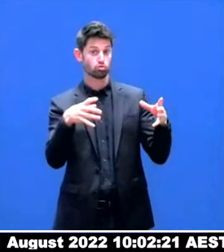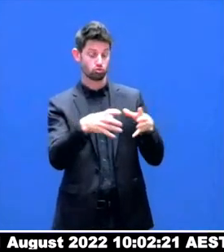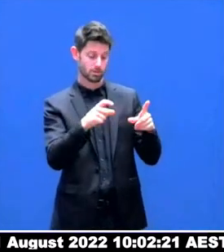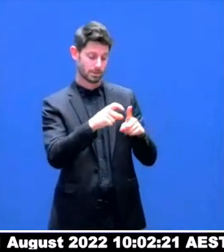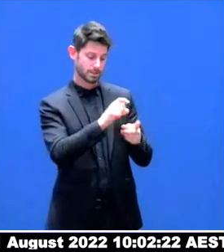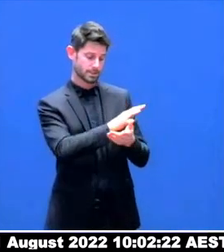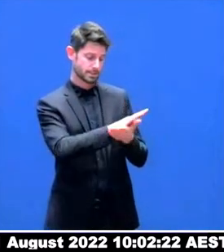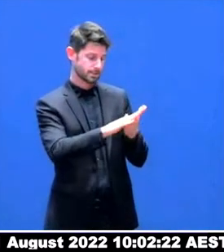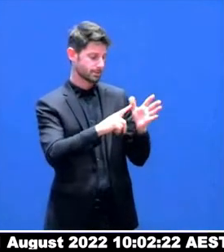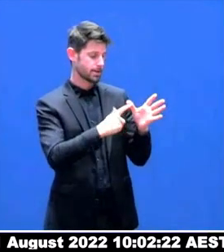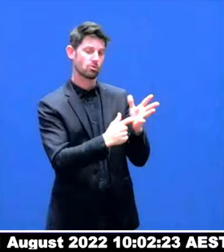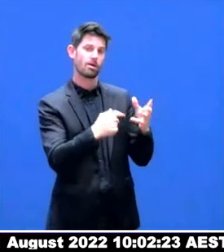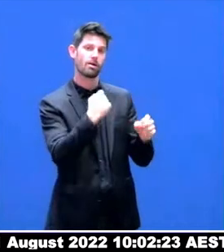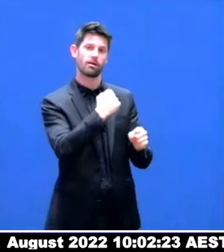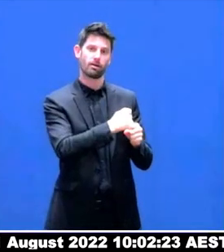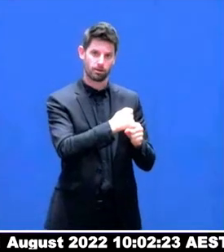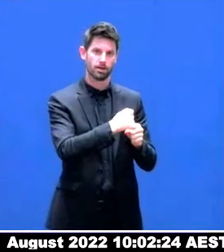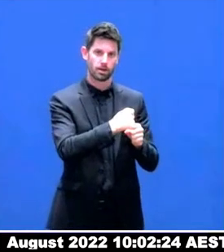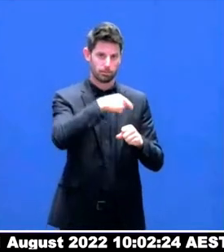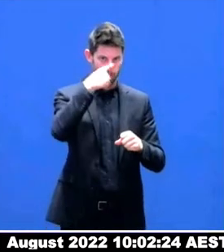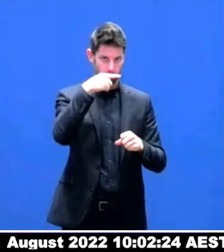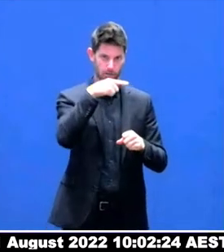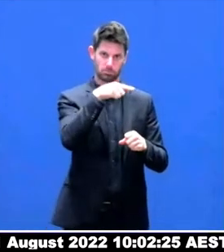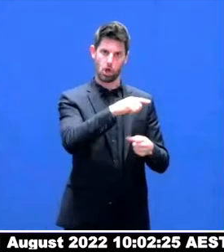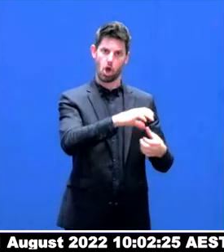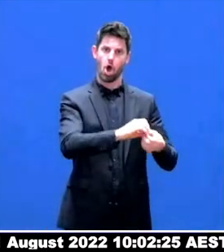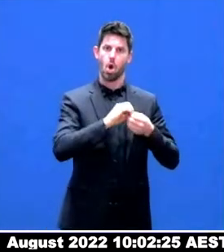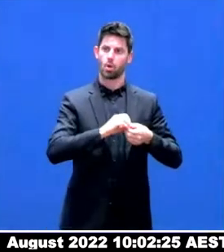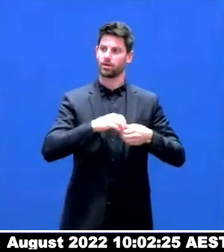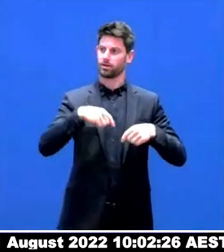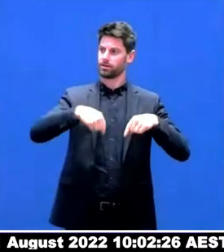traditional custodians of the land upon which this hearing is taking place.